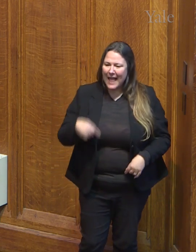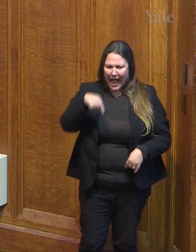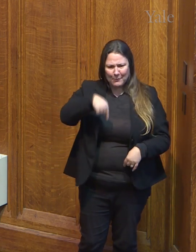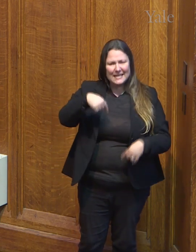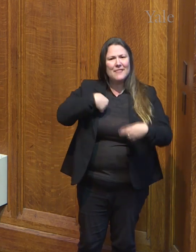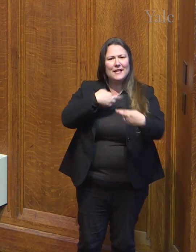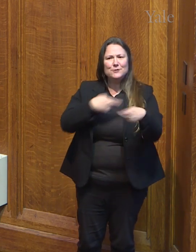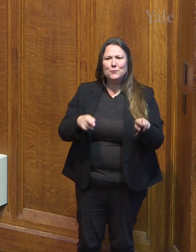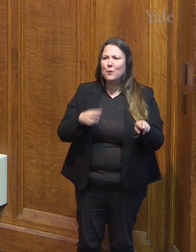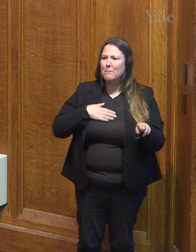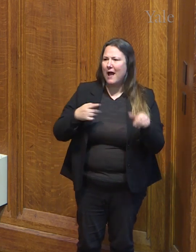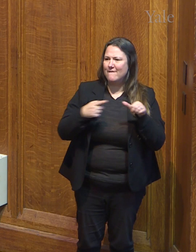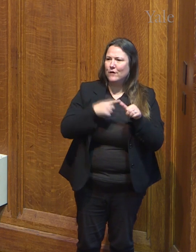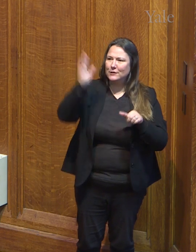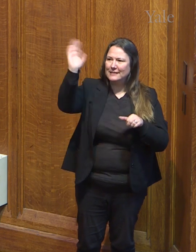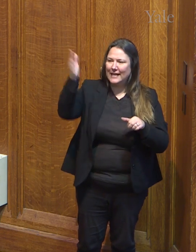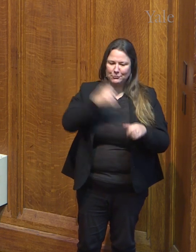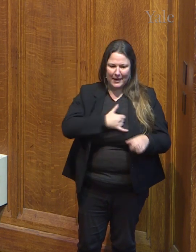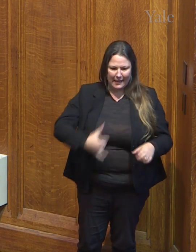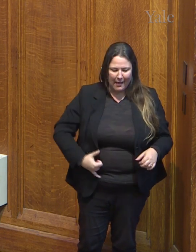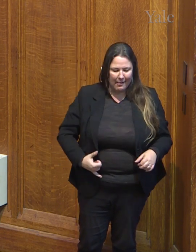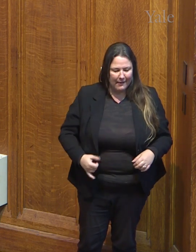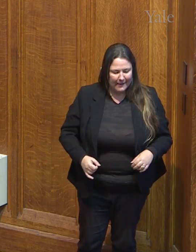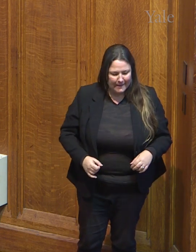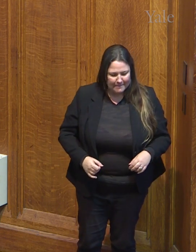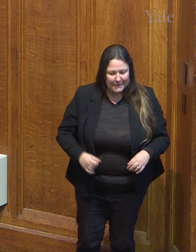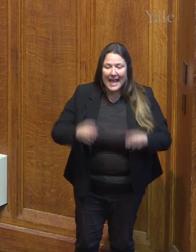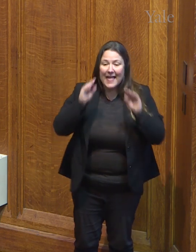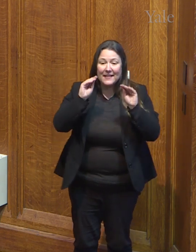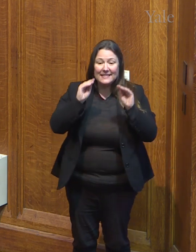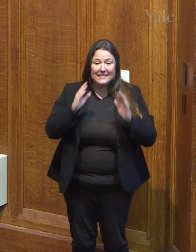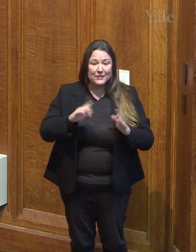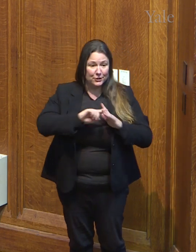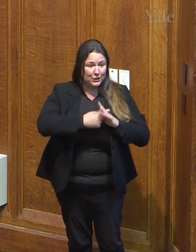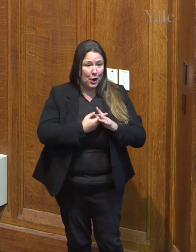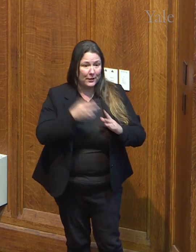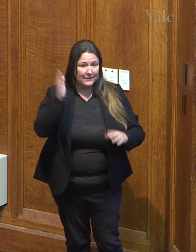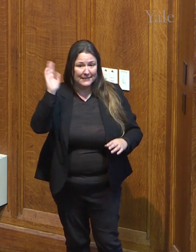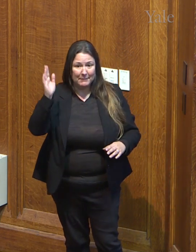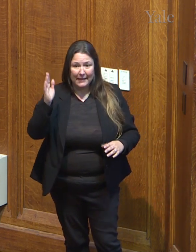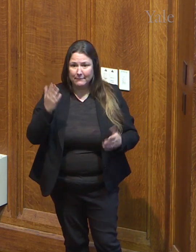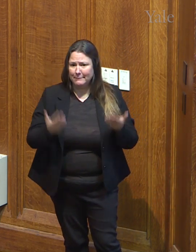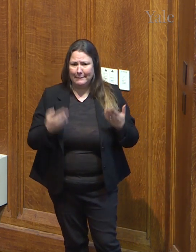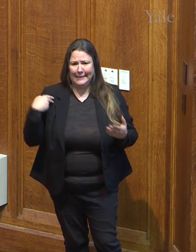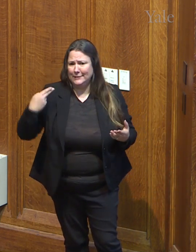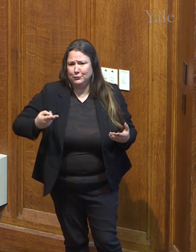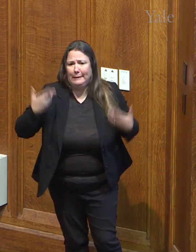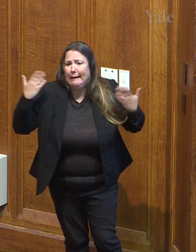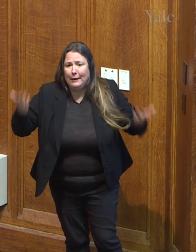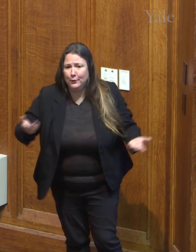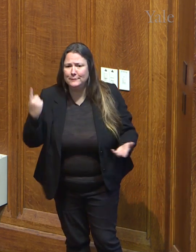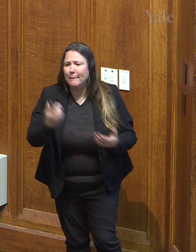I was at Yale and the teacher started to speak, I don't know, it was probably history. Something easy.